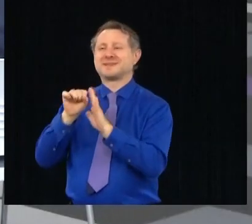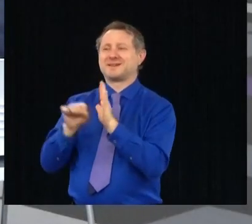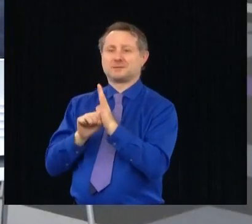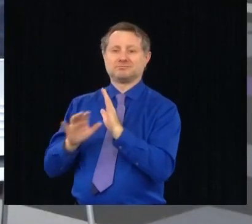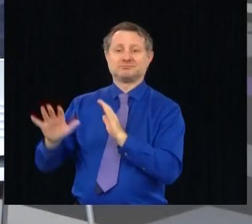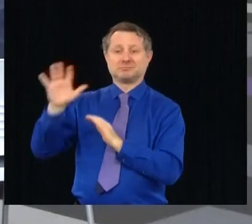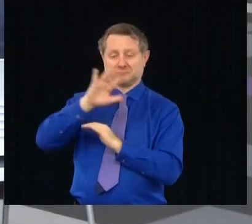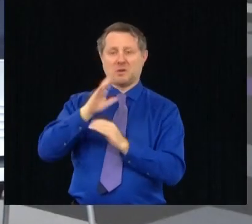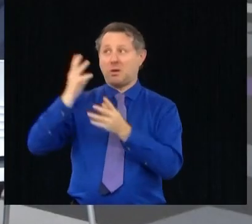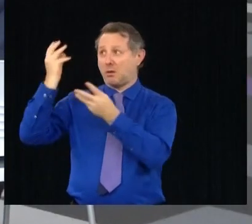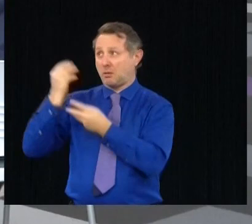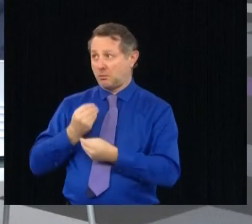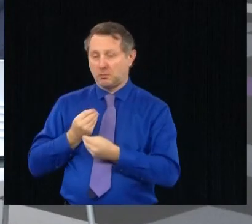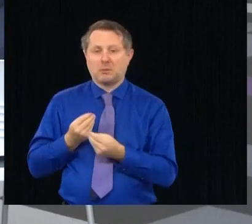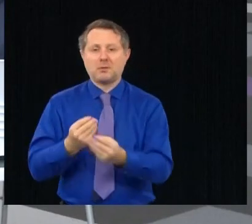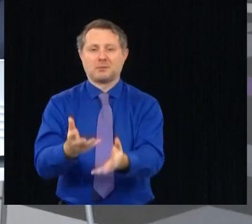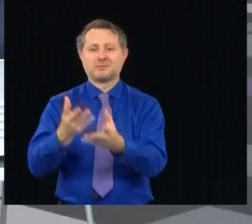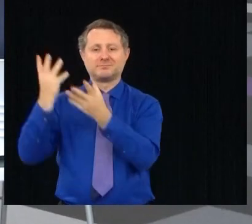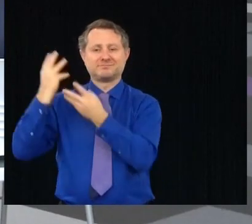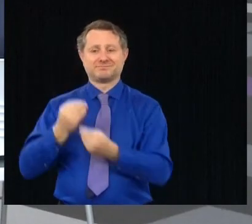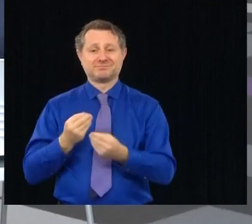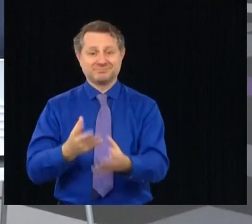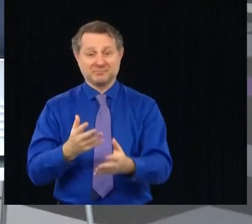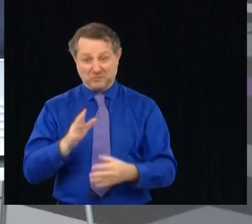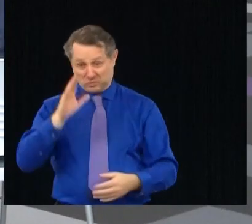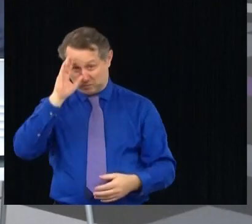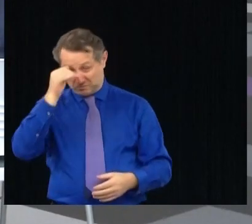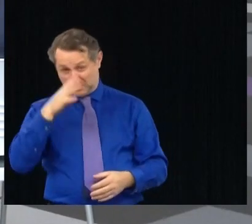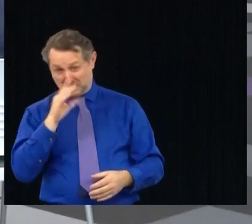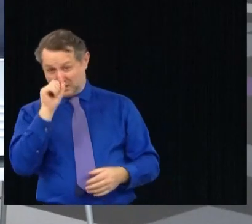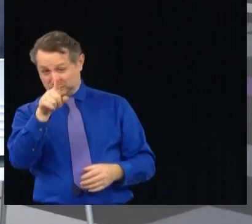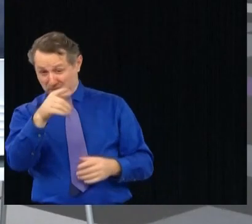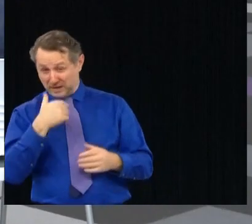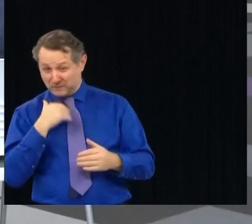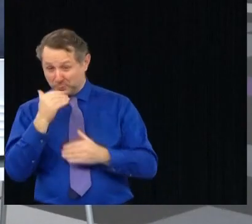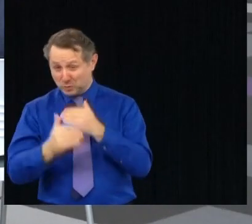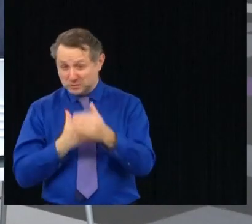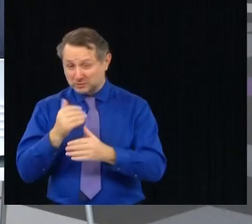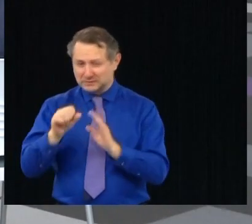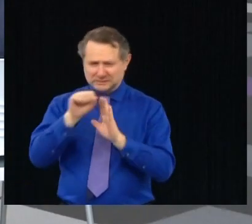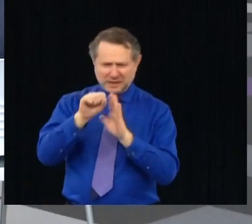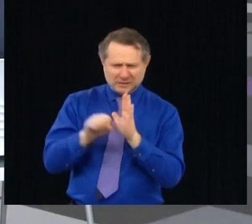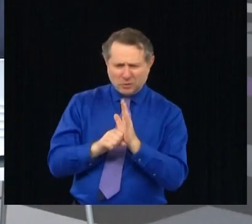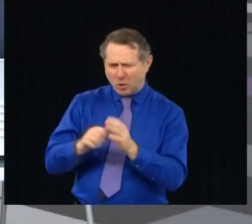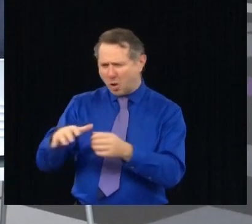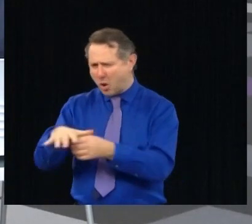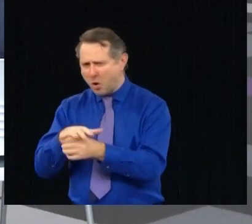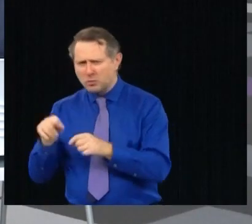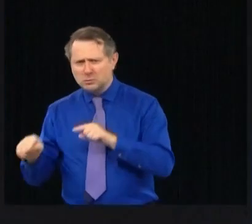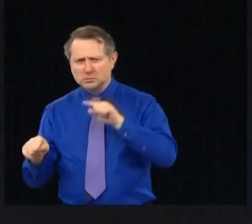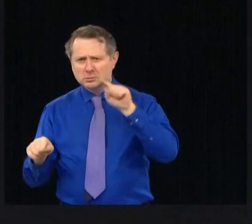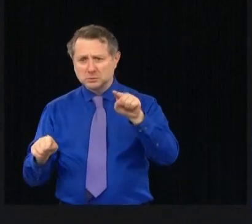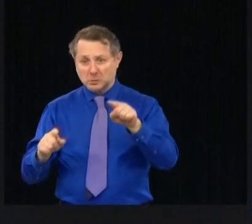TO BE ABLE TO ANSWER QUESTIONS OF ALL THE LOCAL LEADERS THAT WILL THEN GET PASSED DOWN TO THE BUSINESSES. Reporter: IS THERE A BACKSIDE